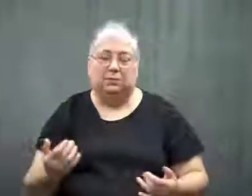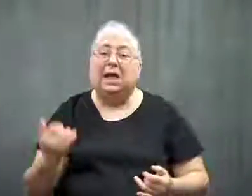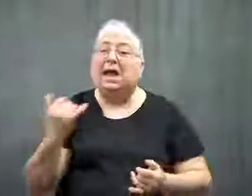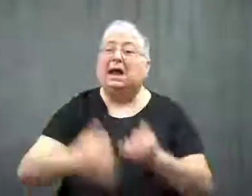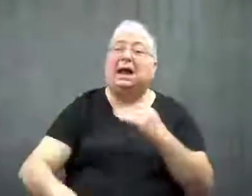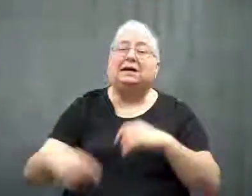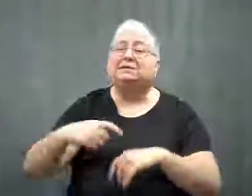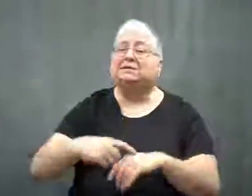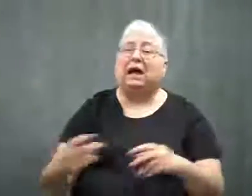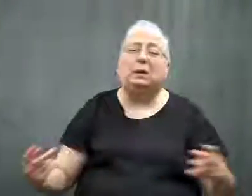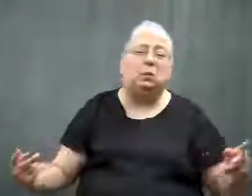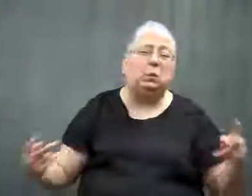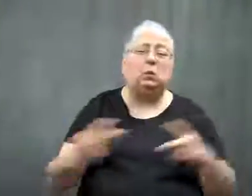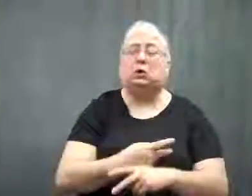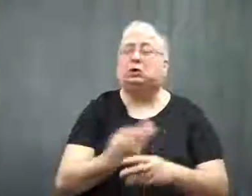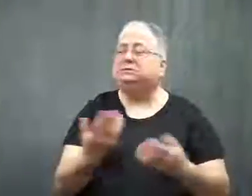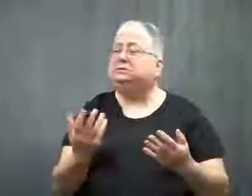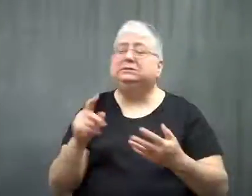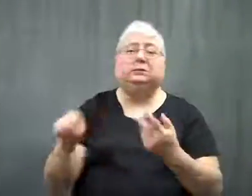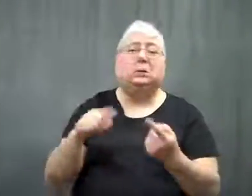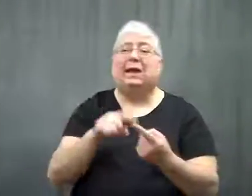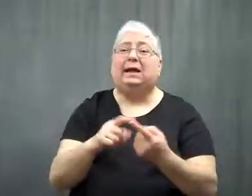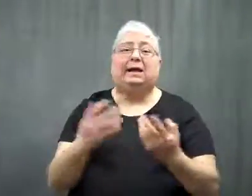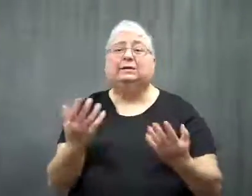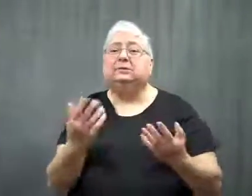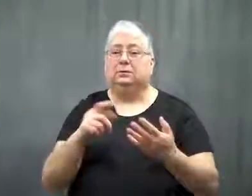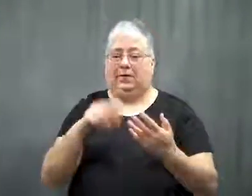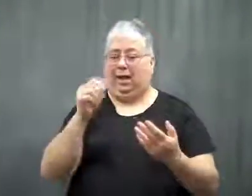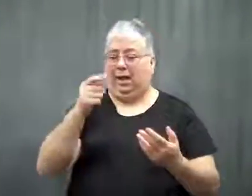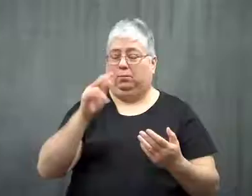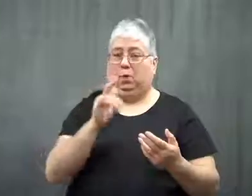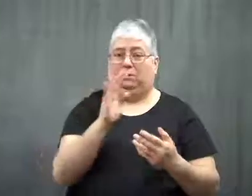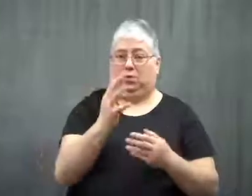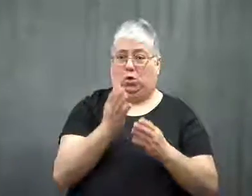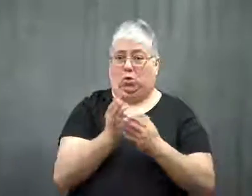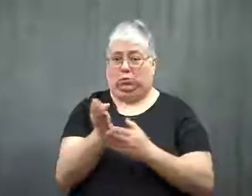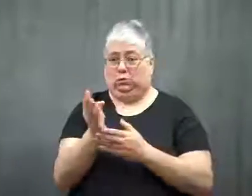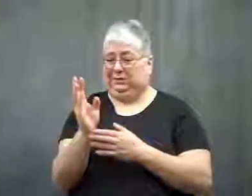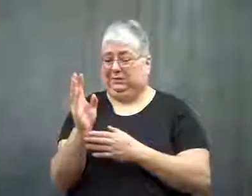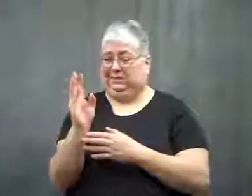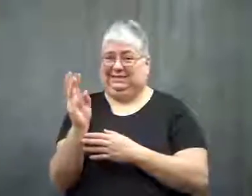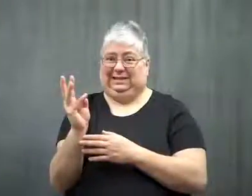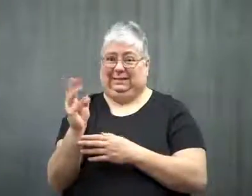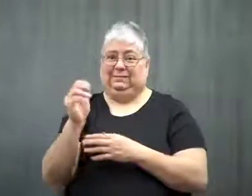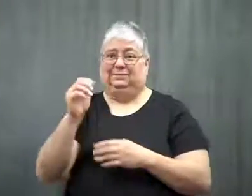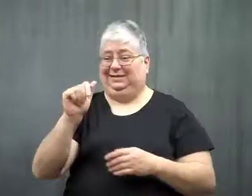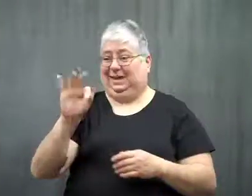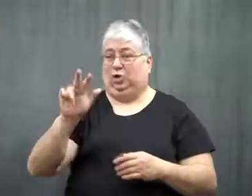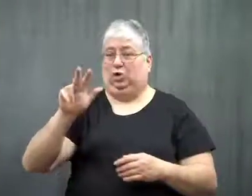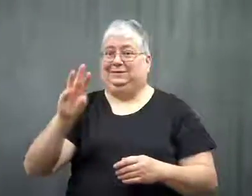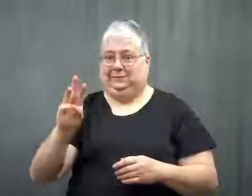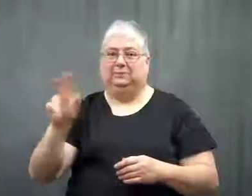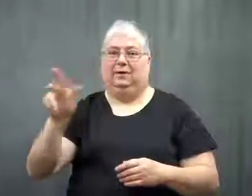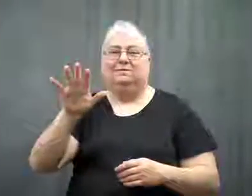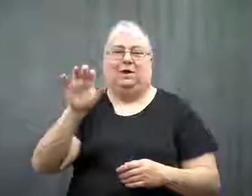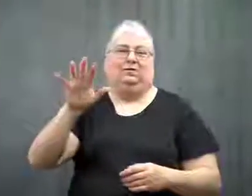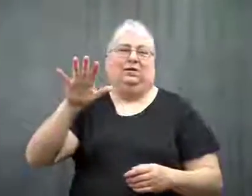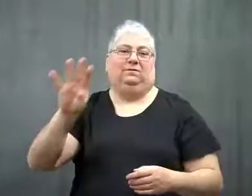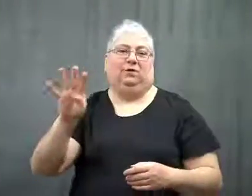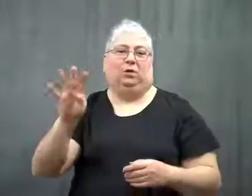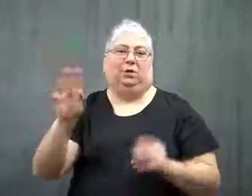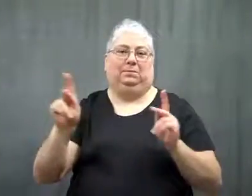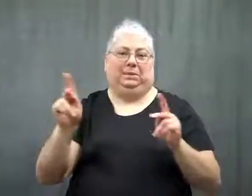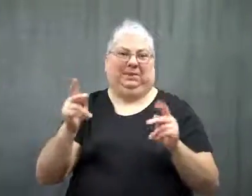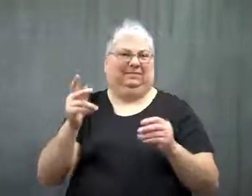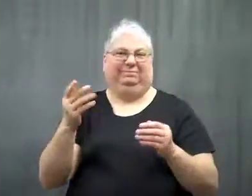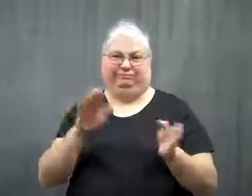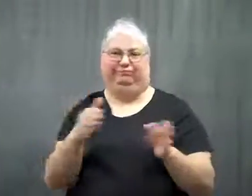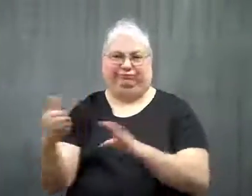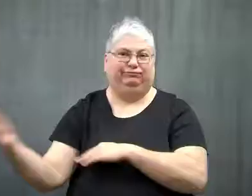The recent storm was the worst since April 4th through the 6th in 1936, when 554 died.